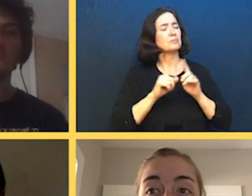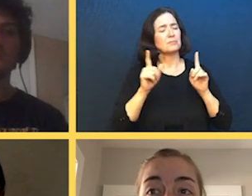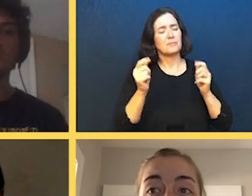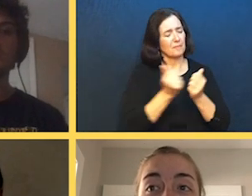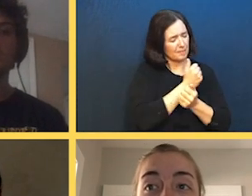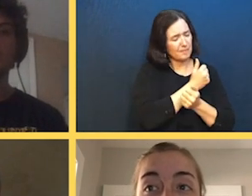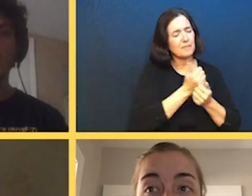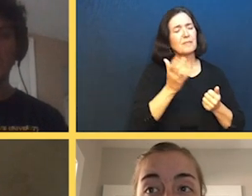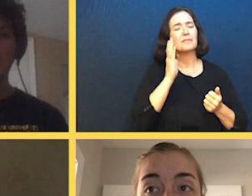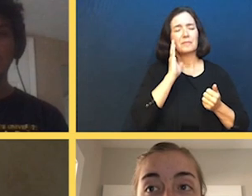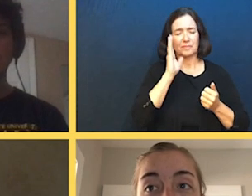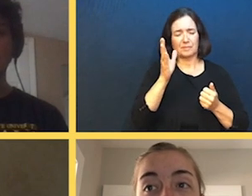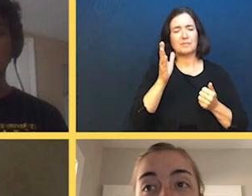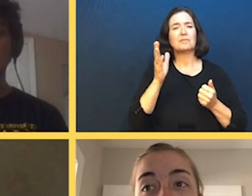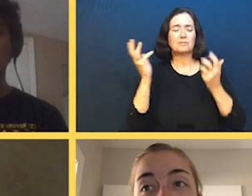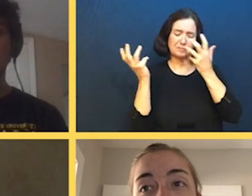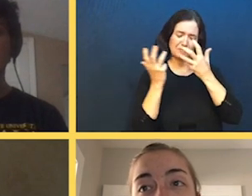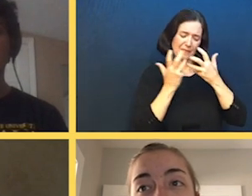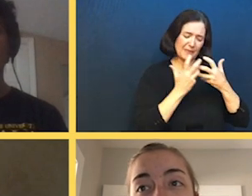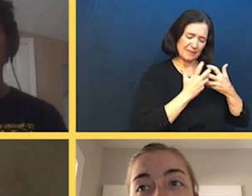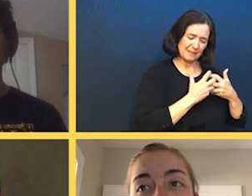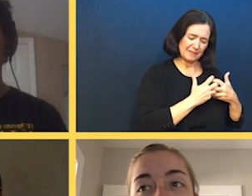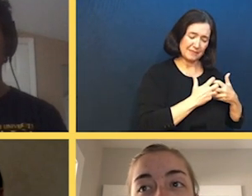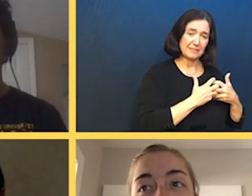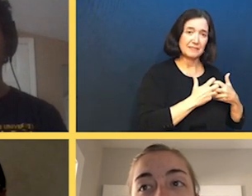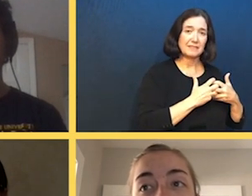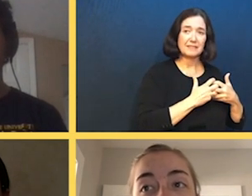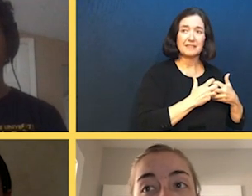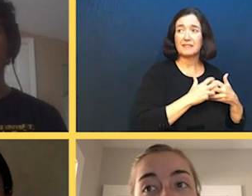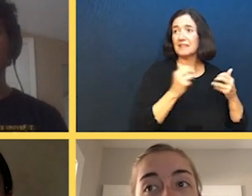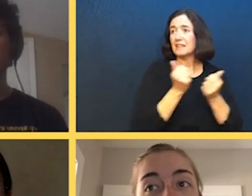Everything's gonna work out fine